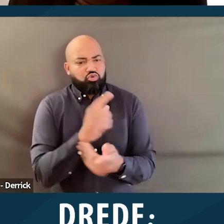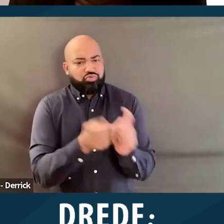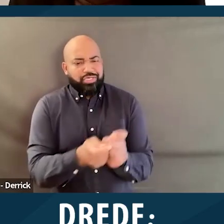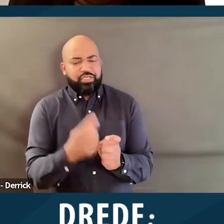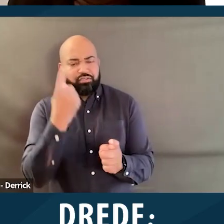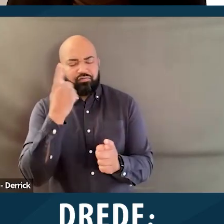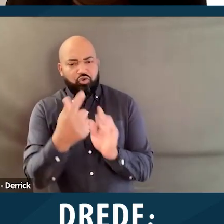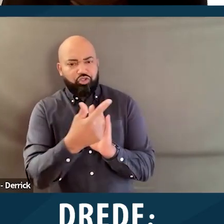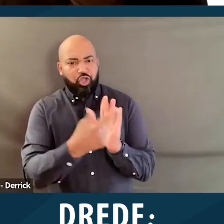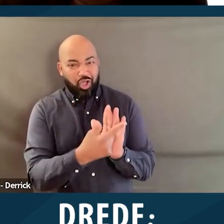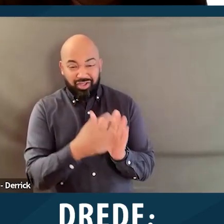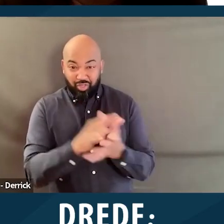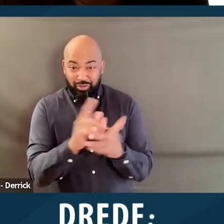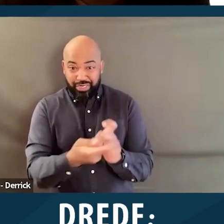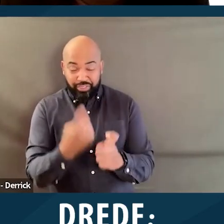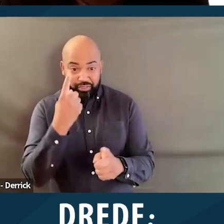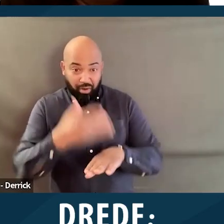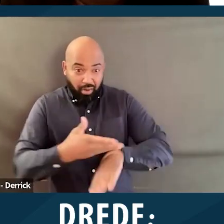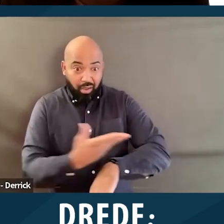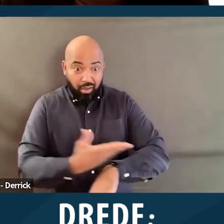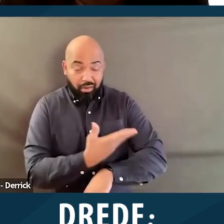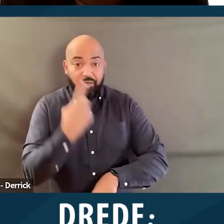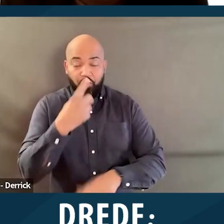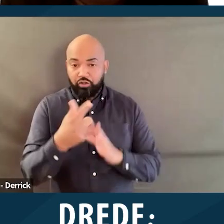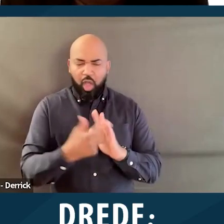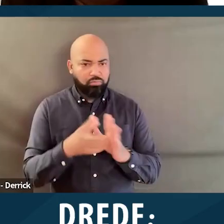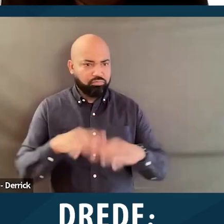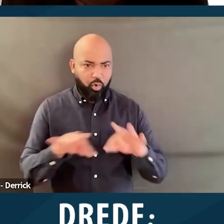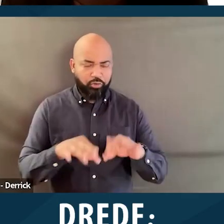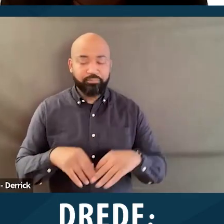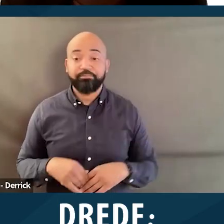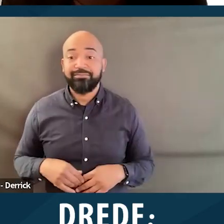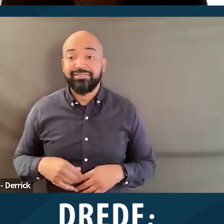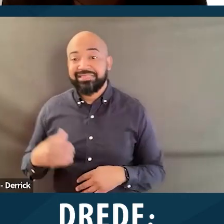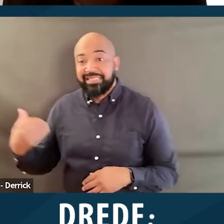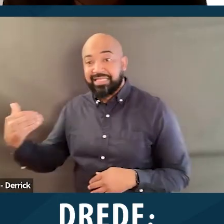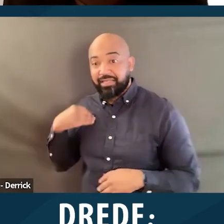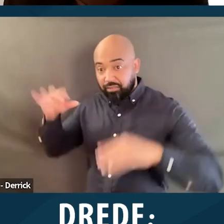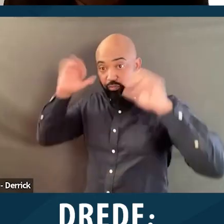didn't reflect so many developments in the law that were so important,